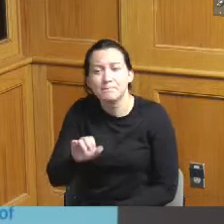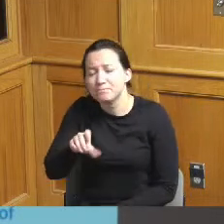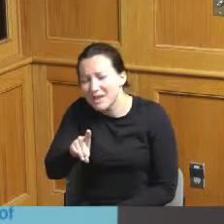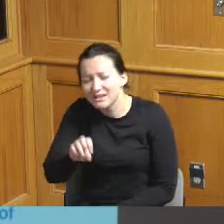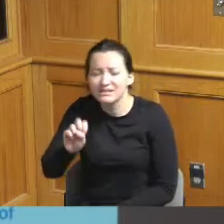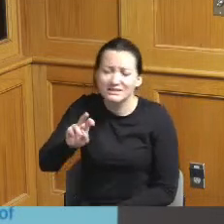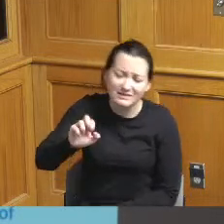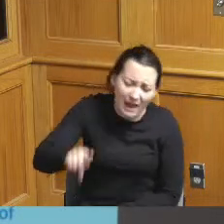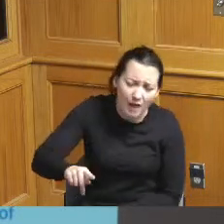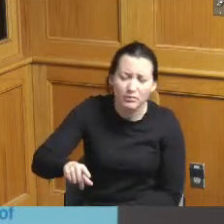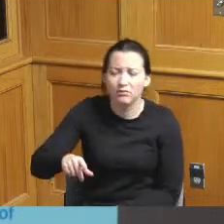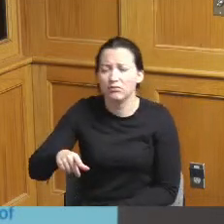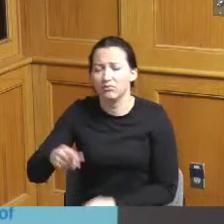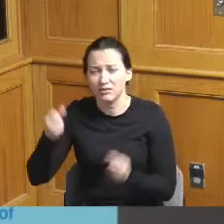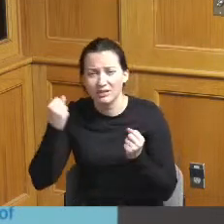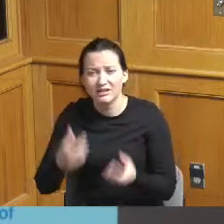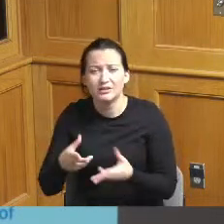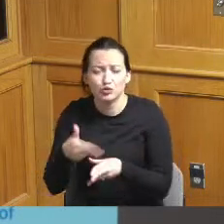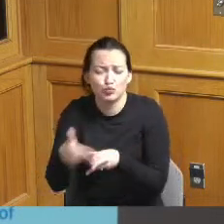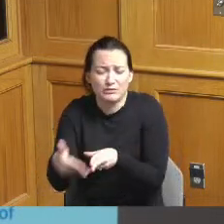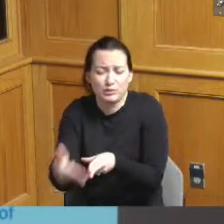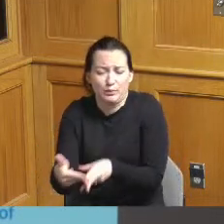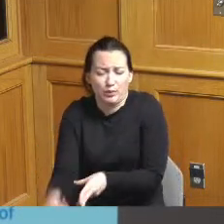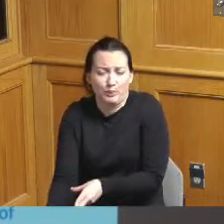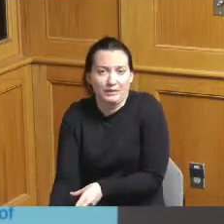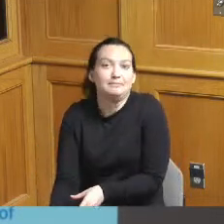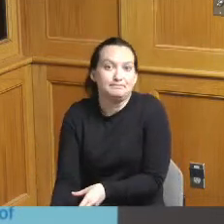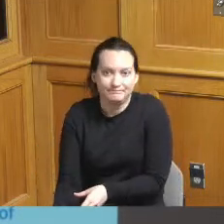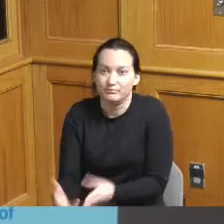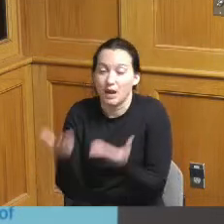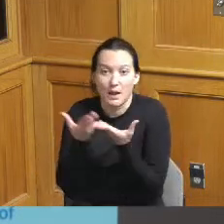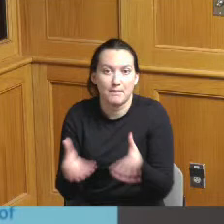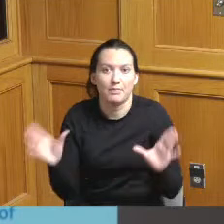unwinding we've gotten a reprie briefly briefly for that because the public health emergency has